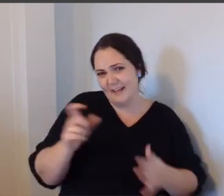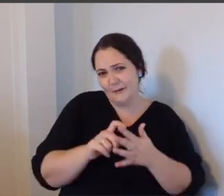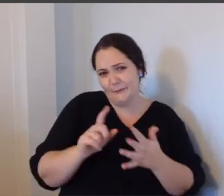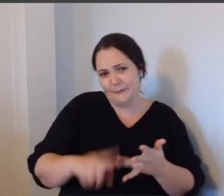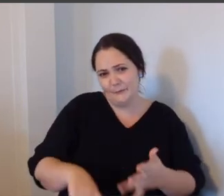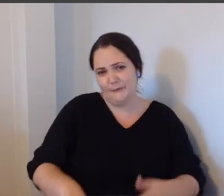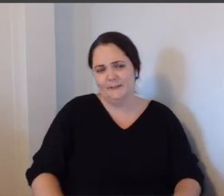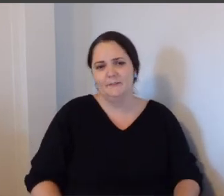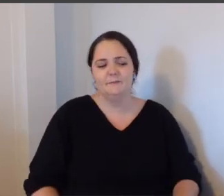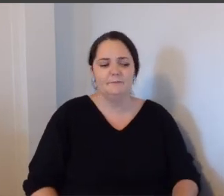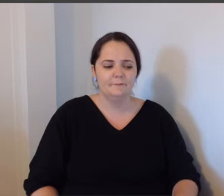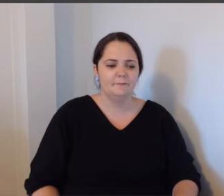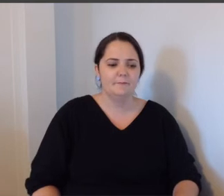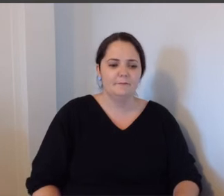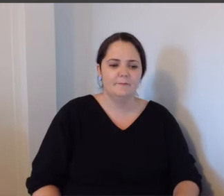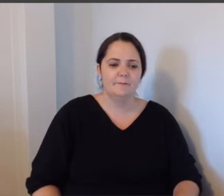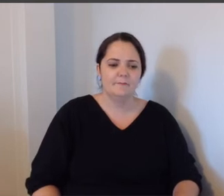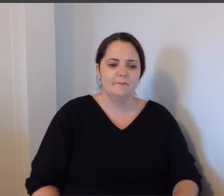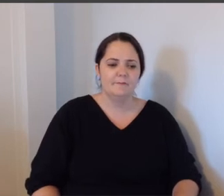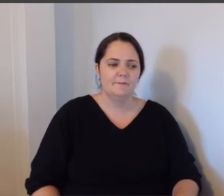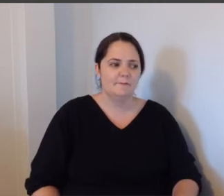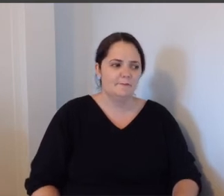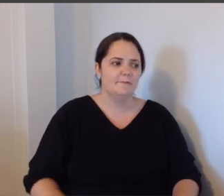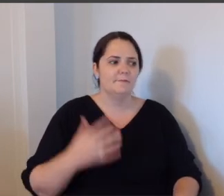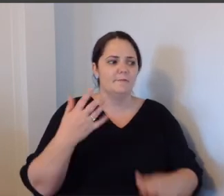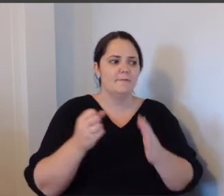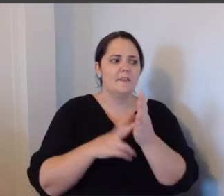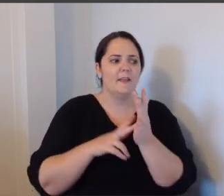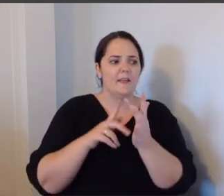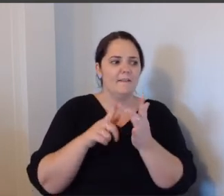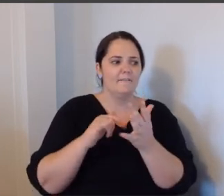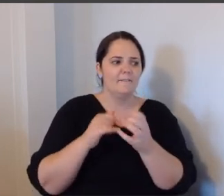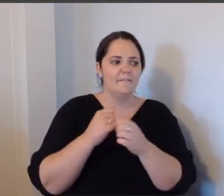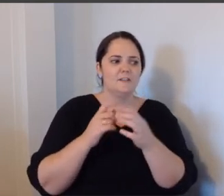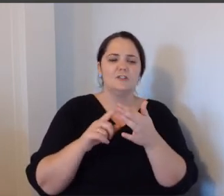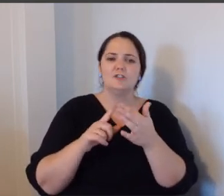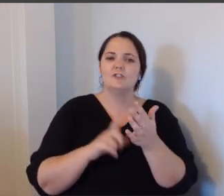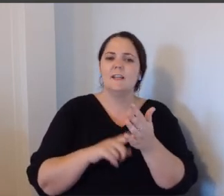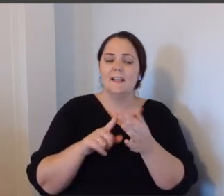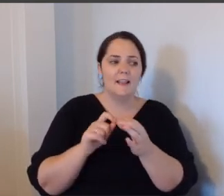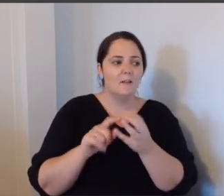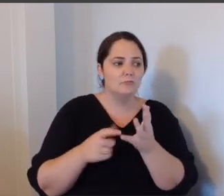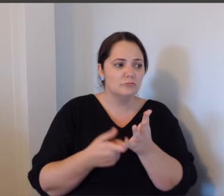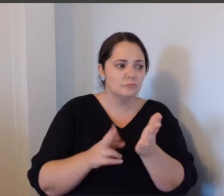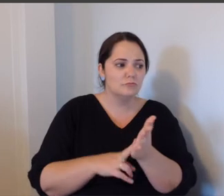Artemisia Gentileschi or Vigée Le Brun as their success could be attributed in part to their